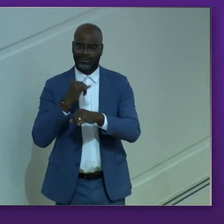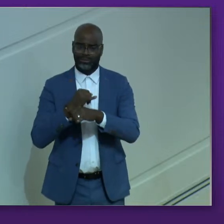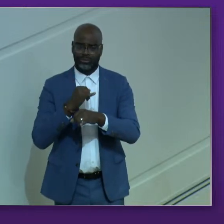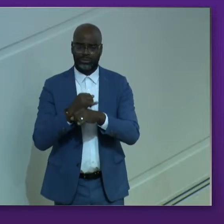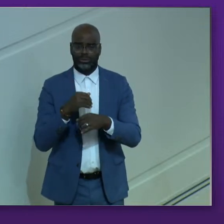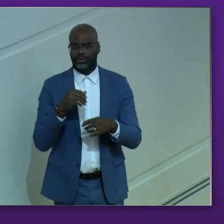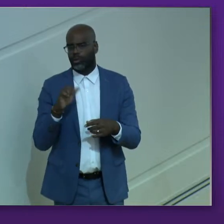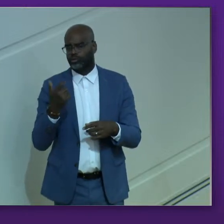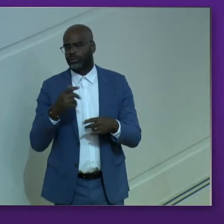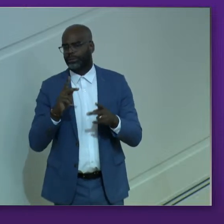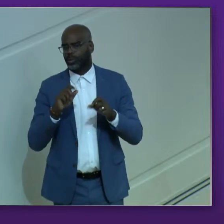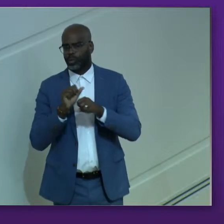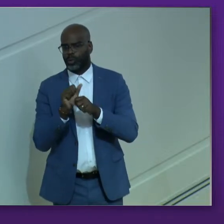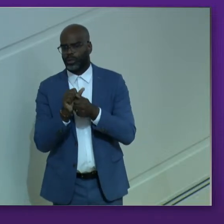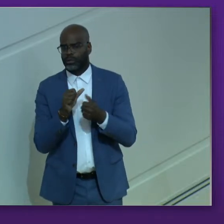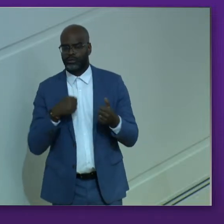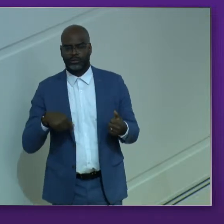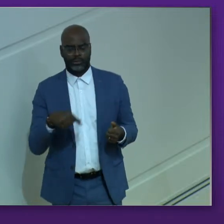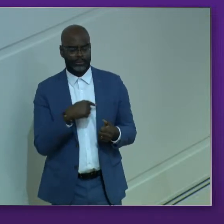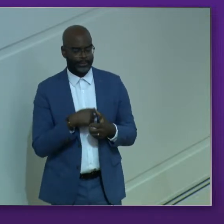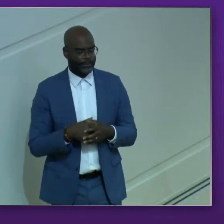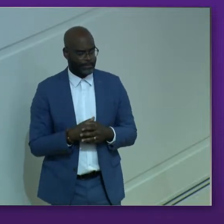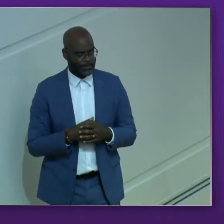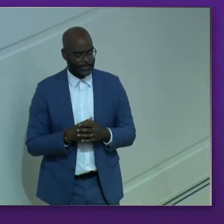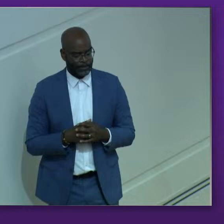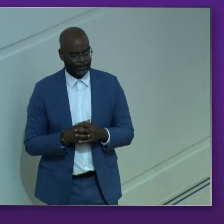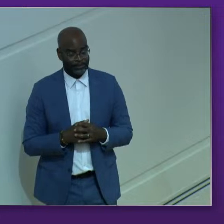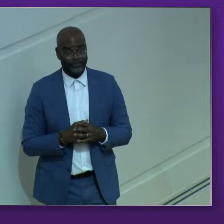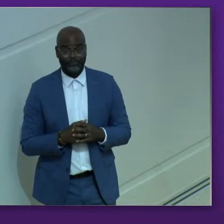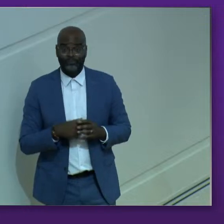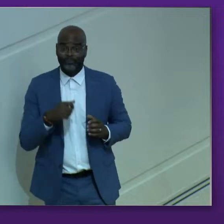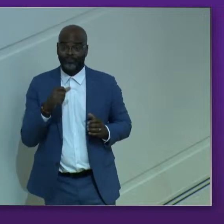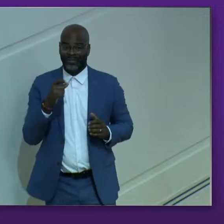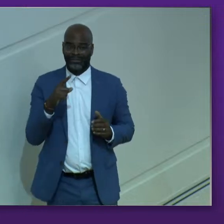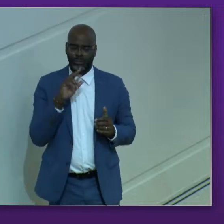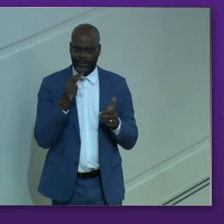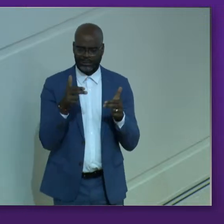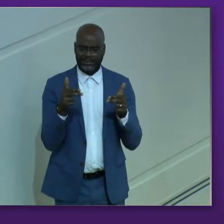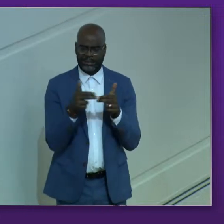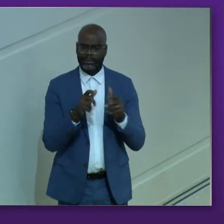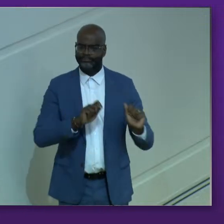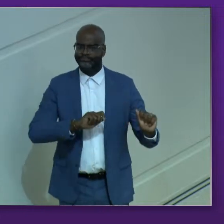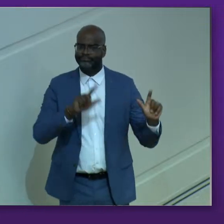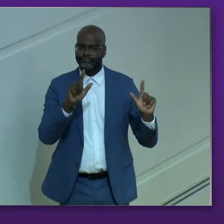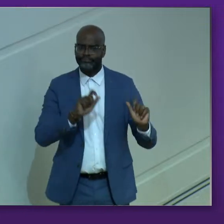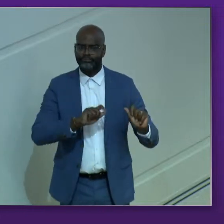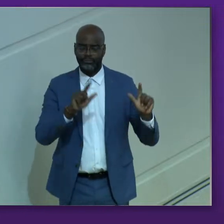EXPRESS OUR GRATITUDE AND APPRECIATION FOR THE COMMITMENT TO GOVERNANCE OUR INSTITUTION